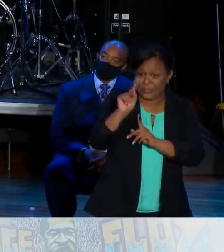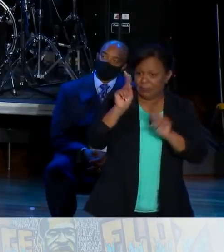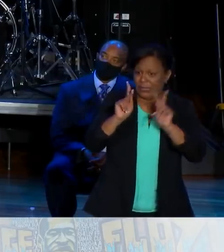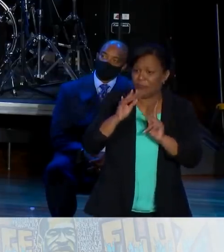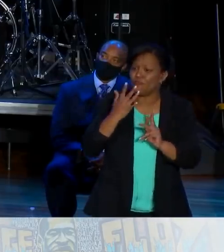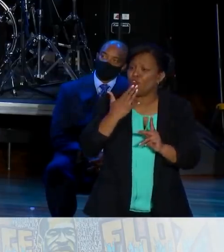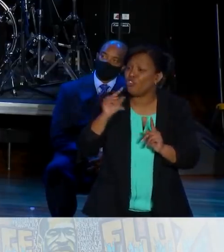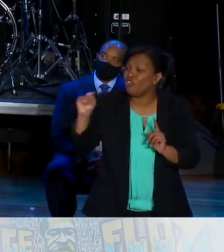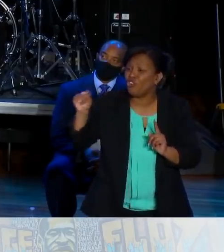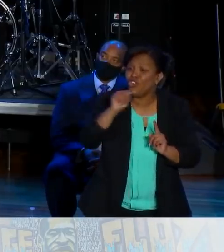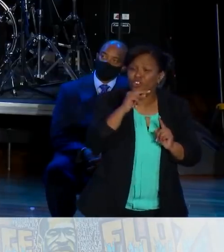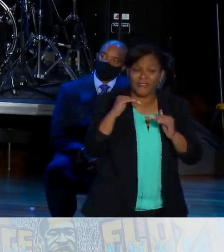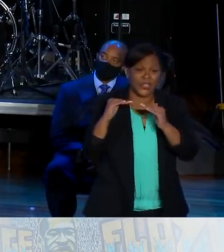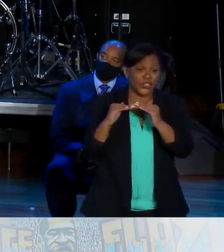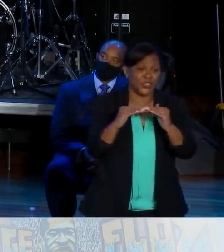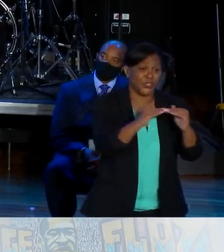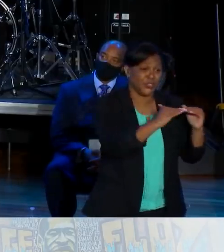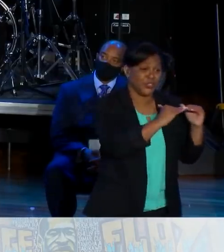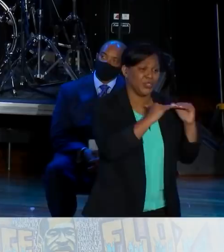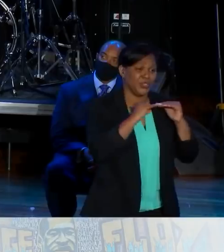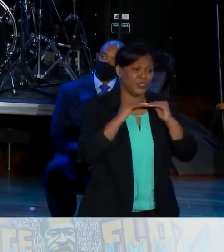A MORE JUST SYSTEM OF POLICING,